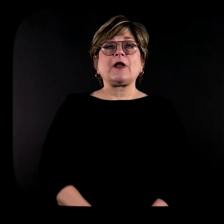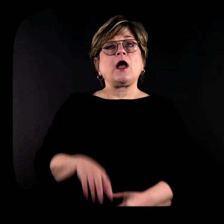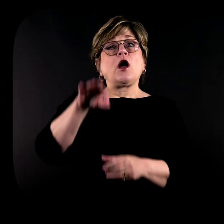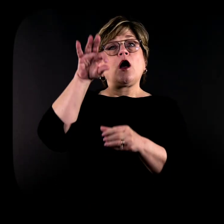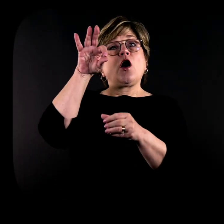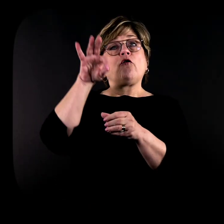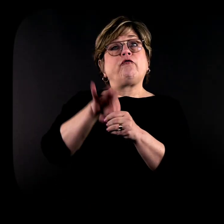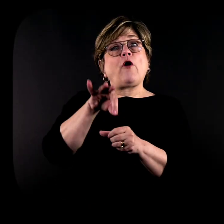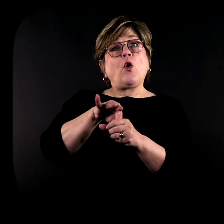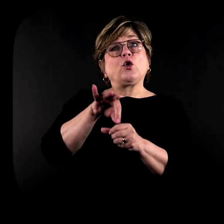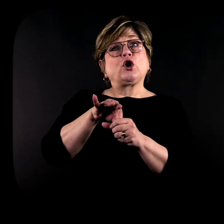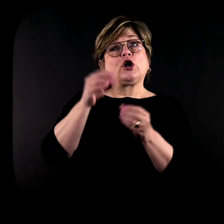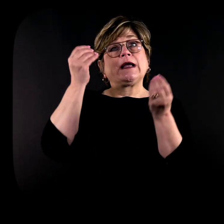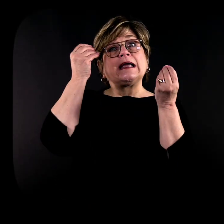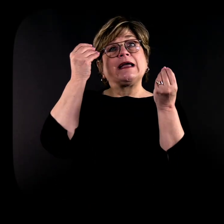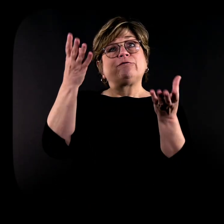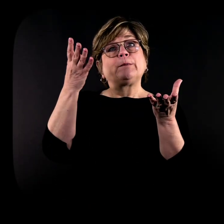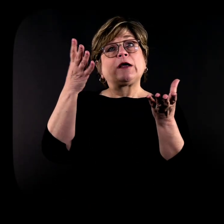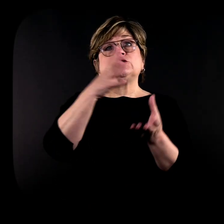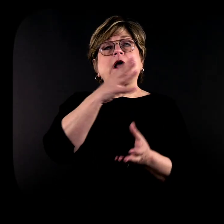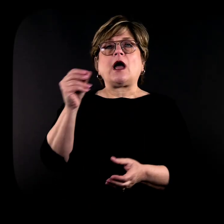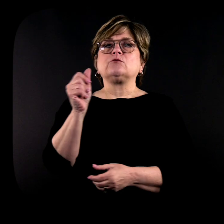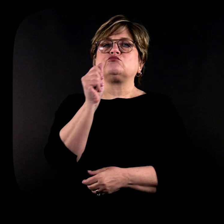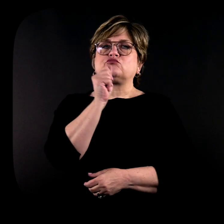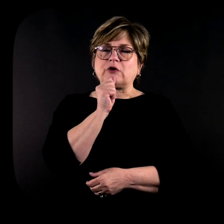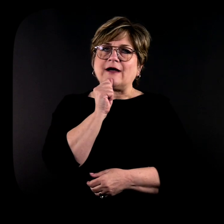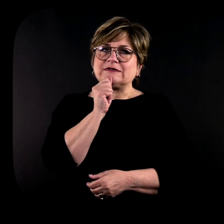Voter information and privacy